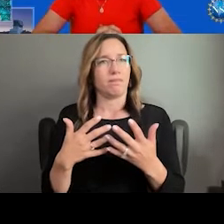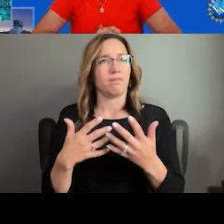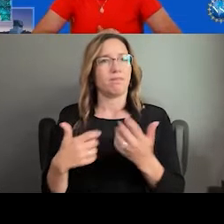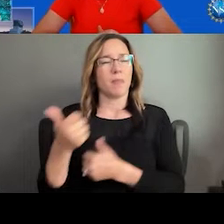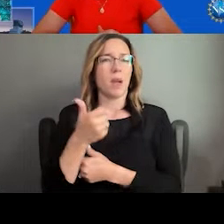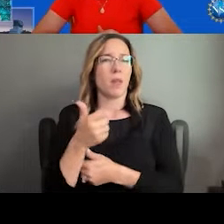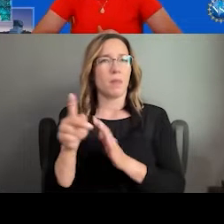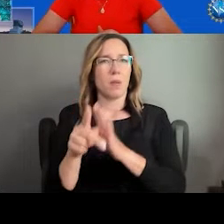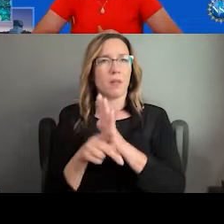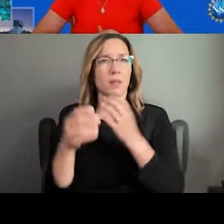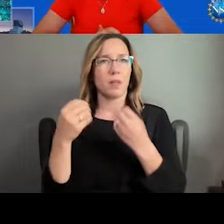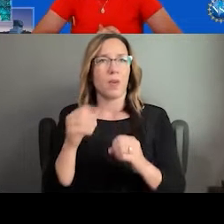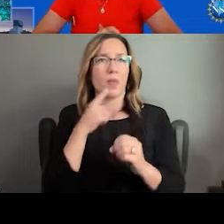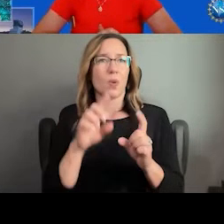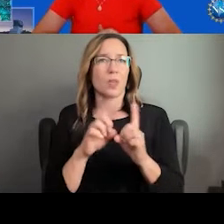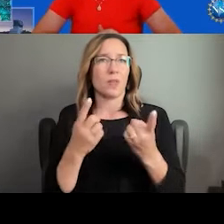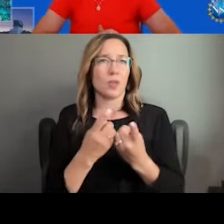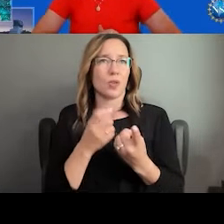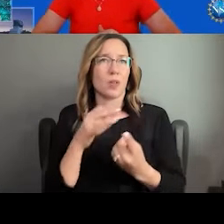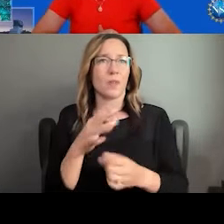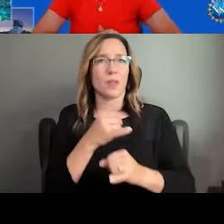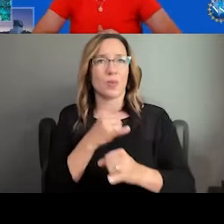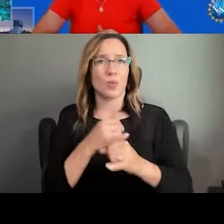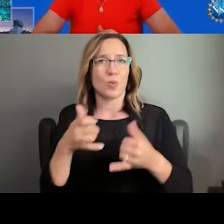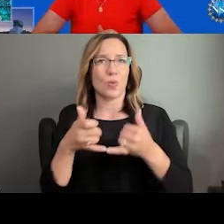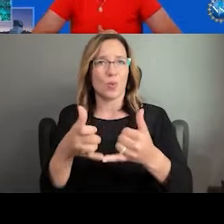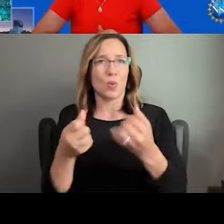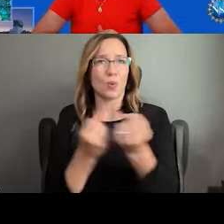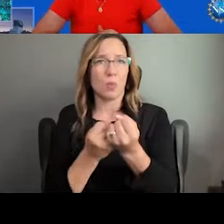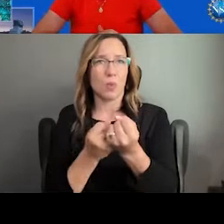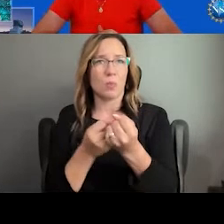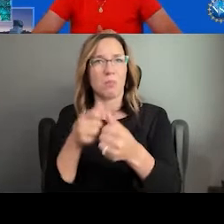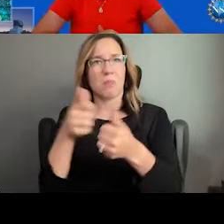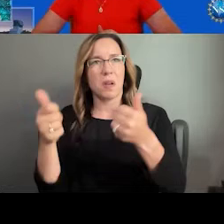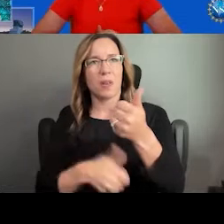of institution and award support in the Office of Budget Finance and Award Management.